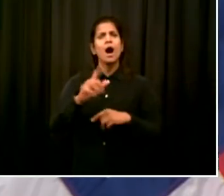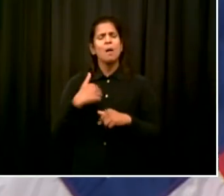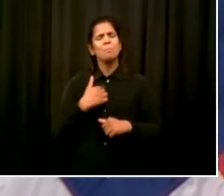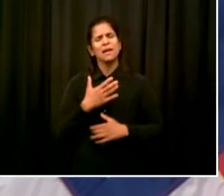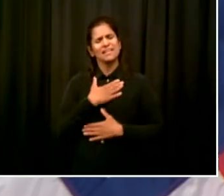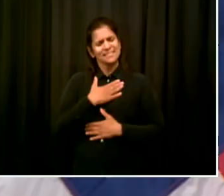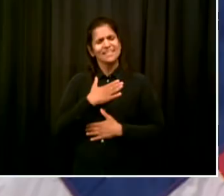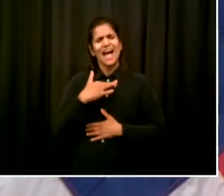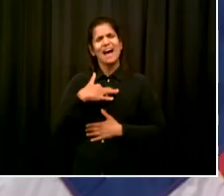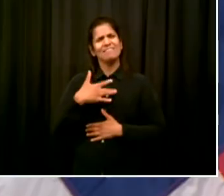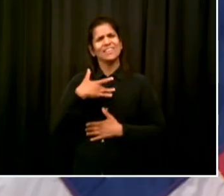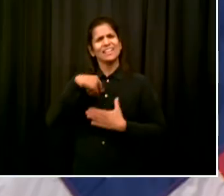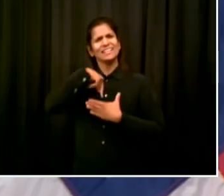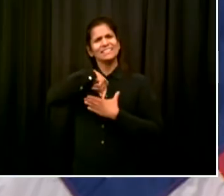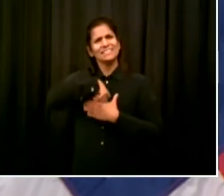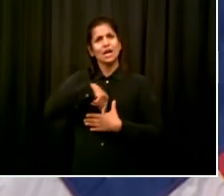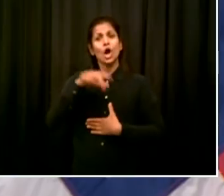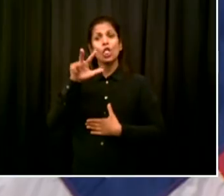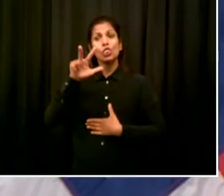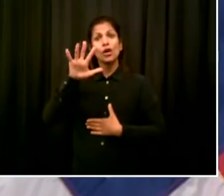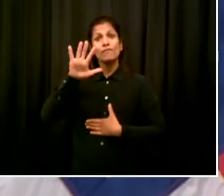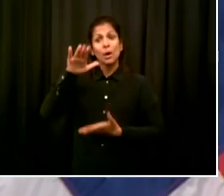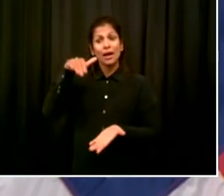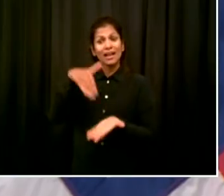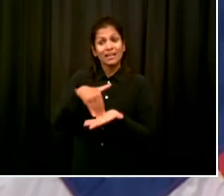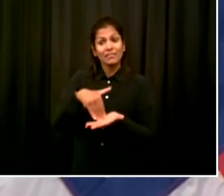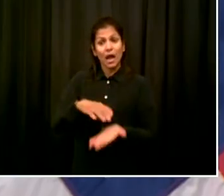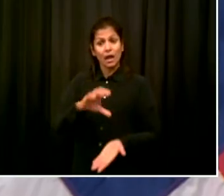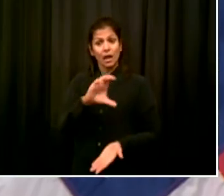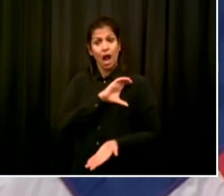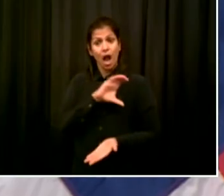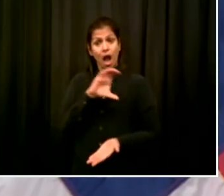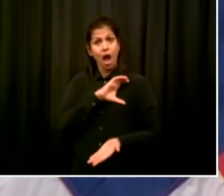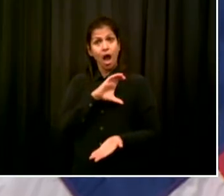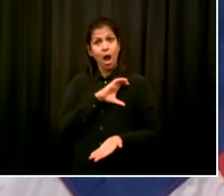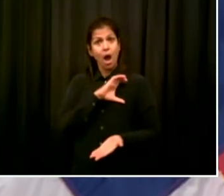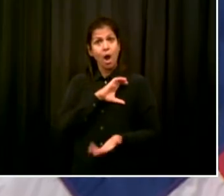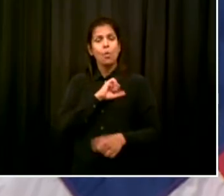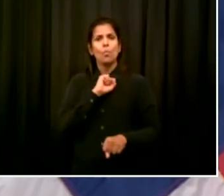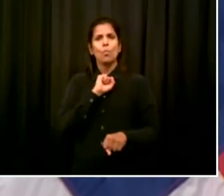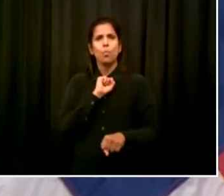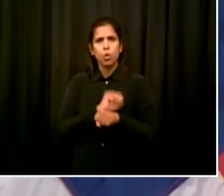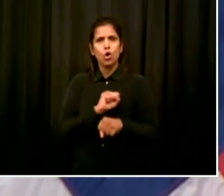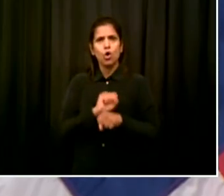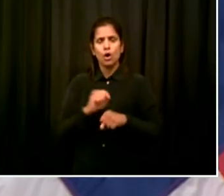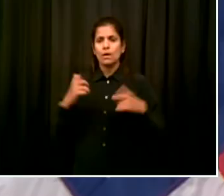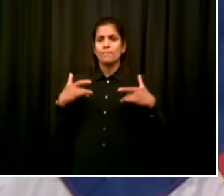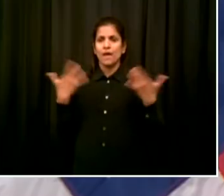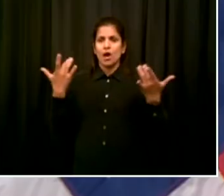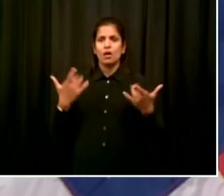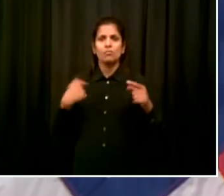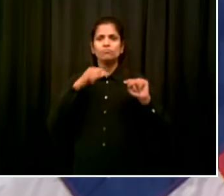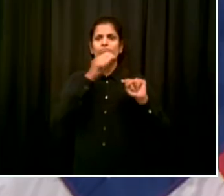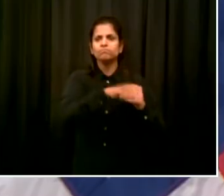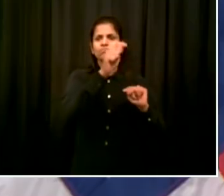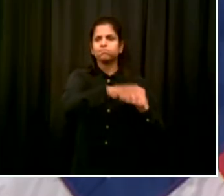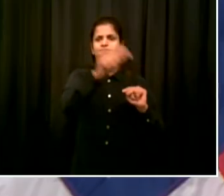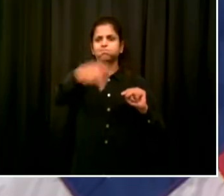BE COMMUNITY AFFAIRS . WHEN WE GET TO TTHA OPINTHT AT'S EXACTLY WHERE WE SHOULD BE . IS